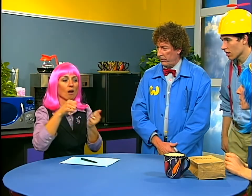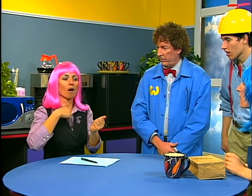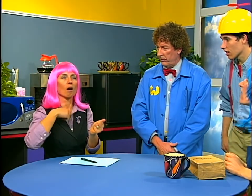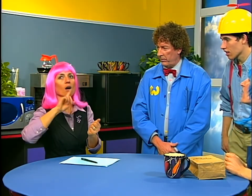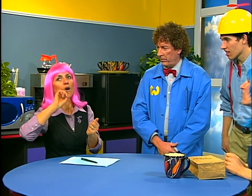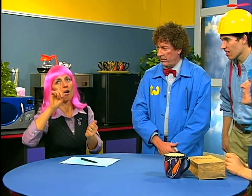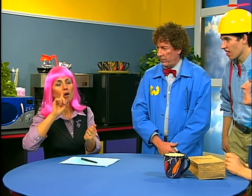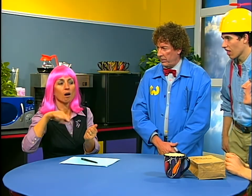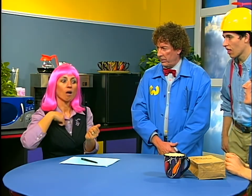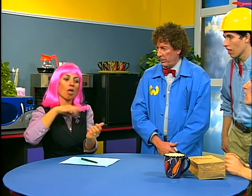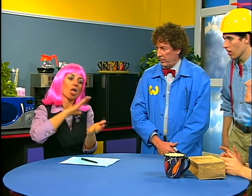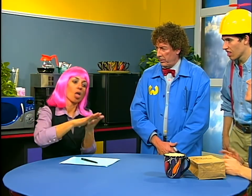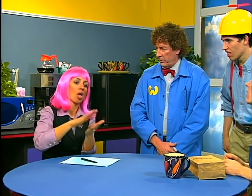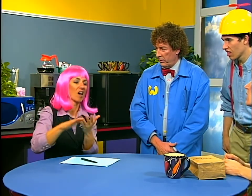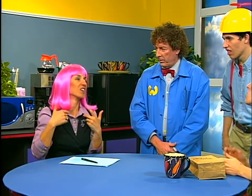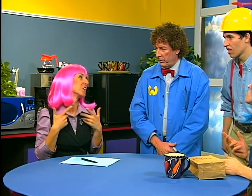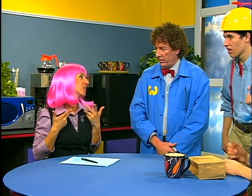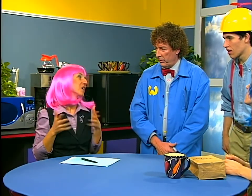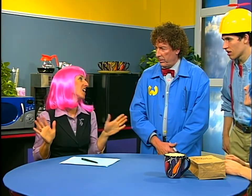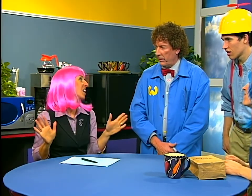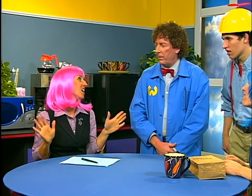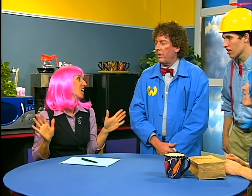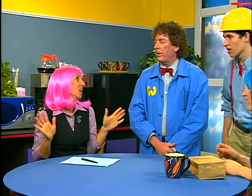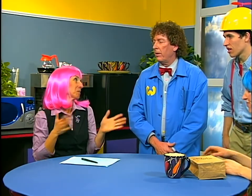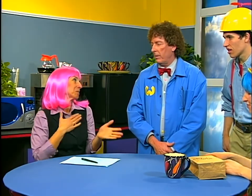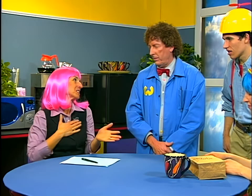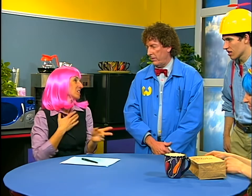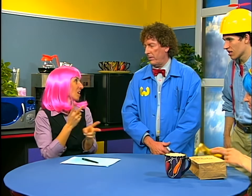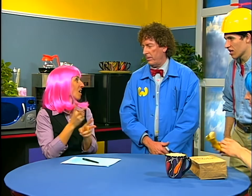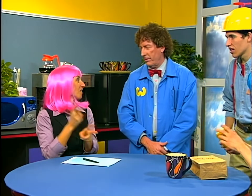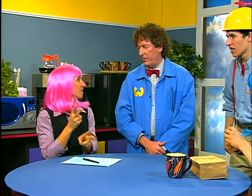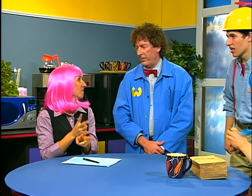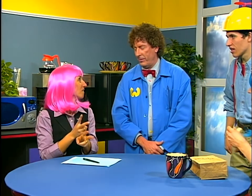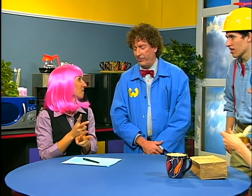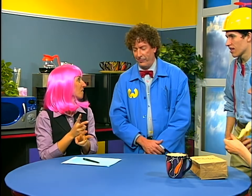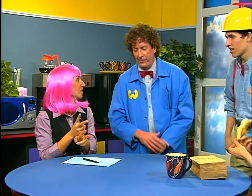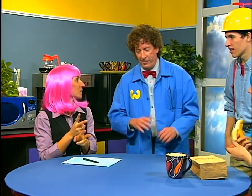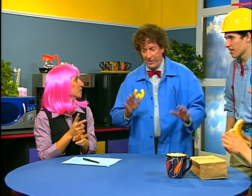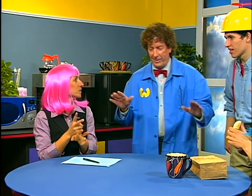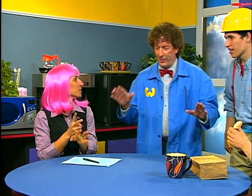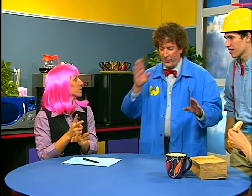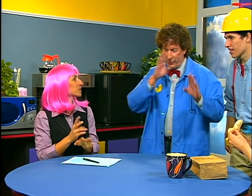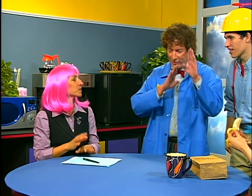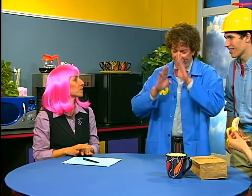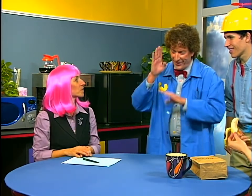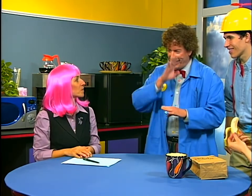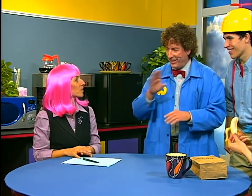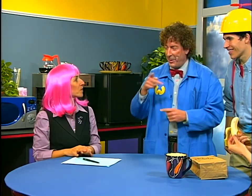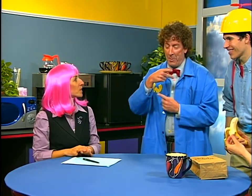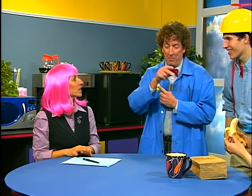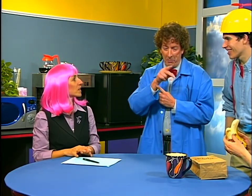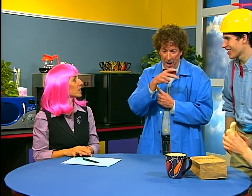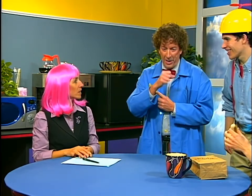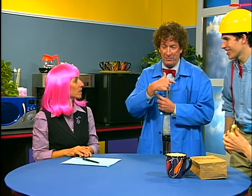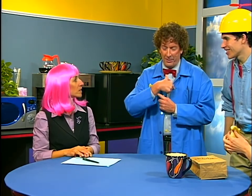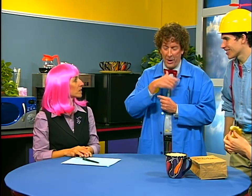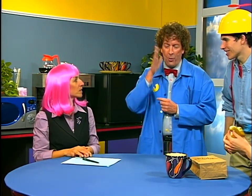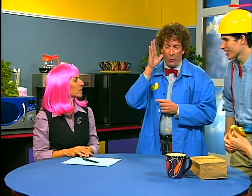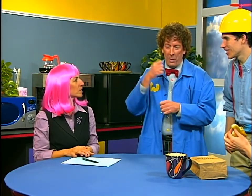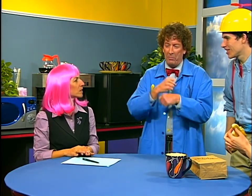THE PEOPLE HERE, THEY JUST DON'T TRUST IT. I'LL SHOW YOU WHAT I MEAN.